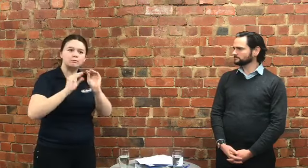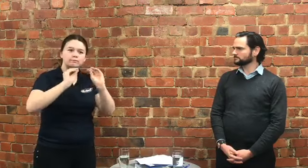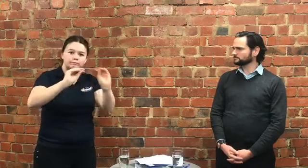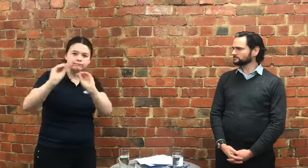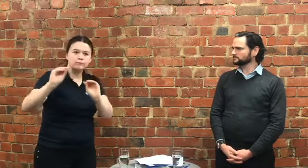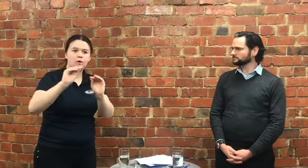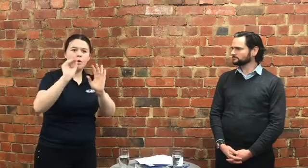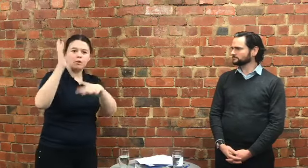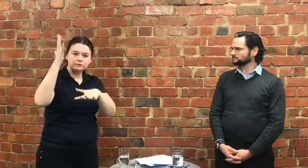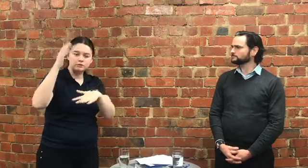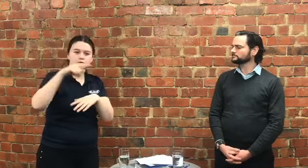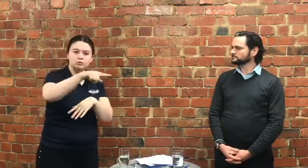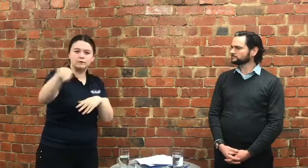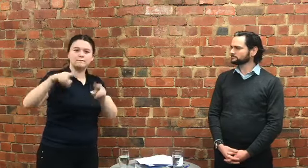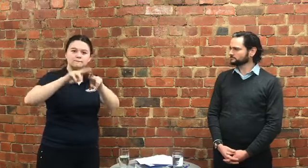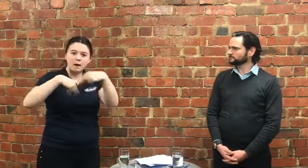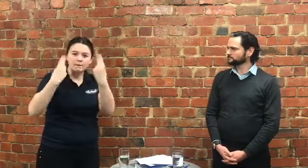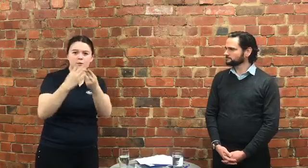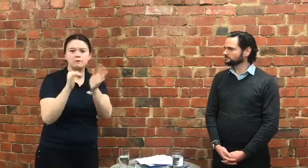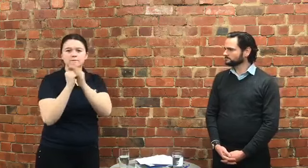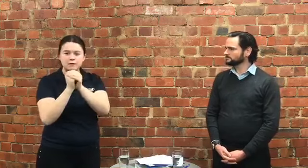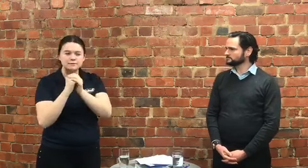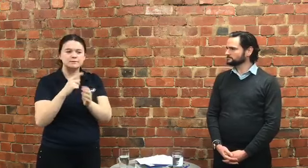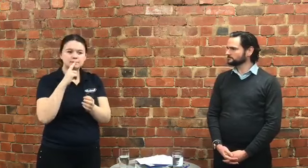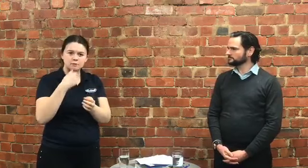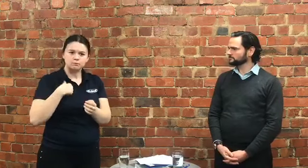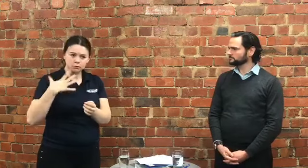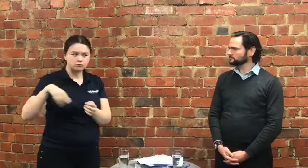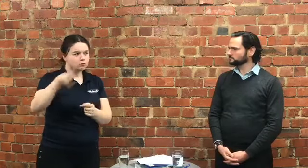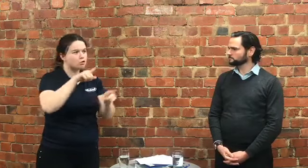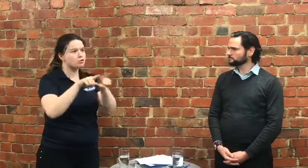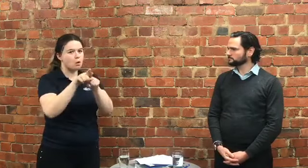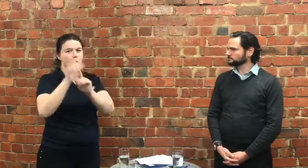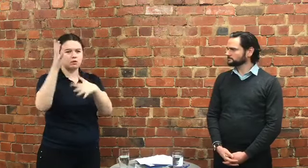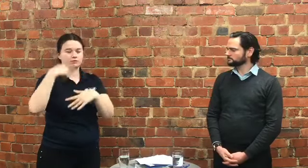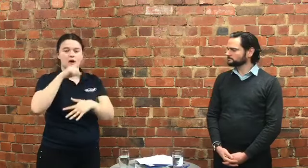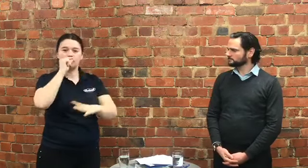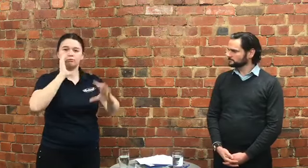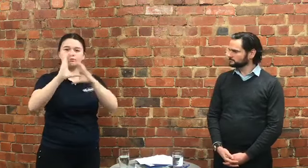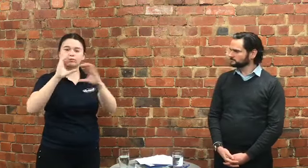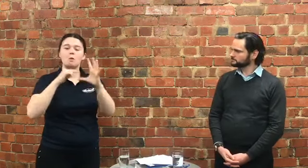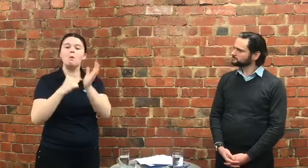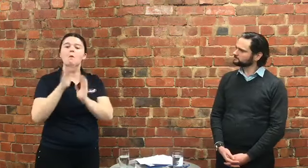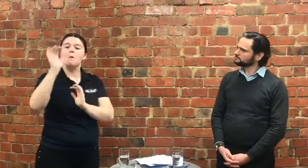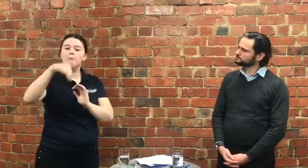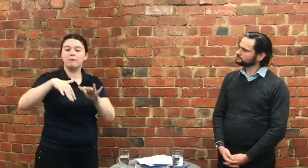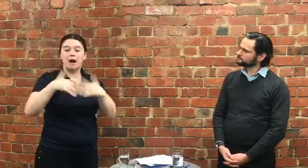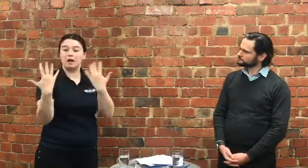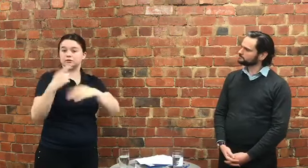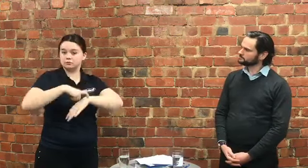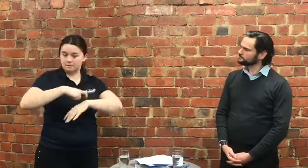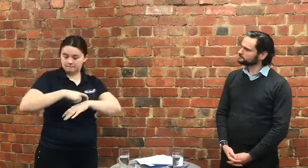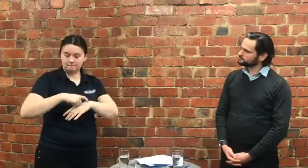for you to pay for an interpreter. But to be able to employ an Auslan interpreter to come in and assist you to communicate,